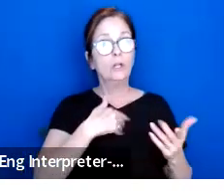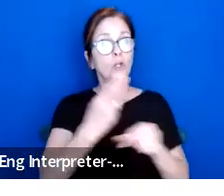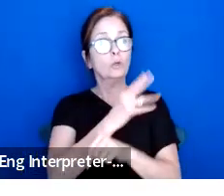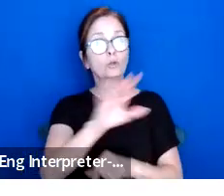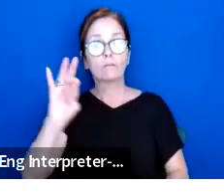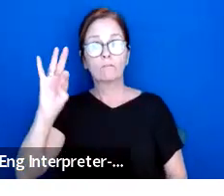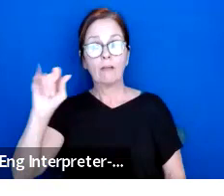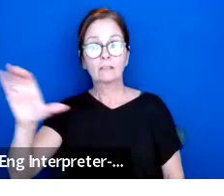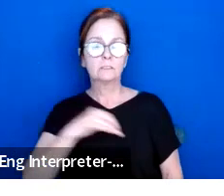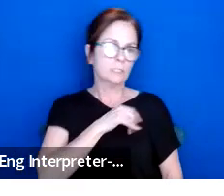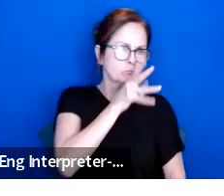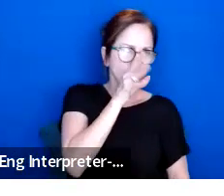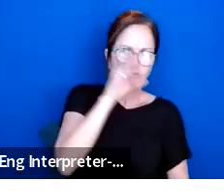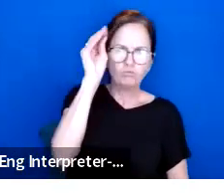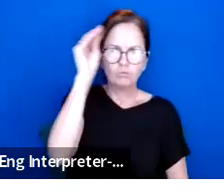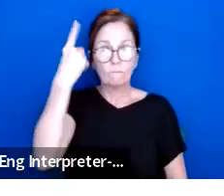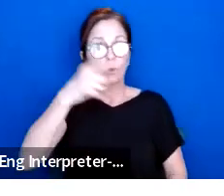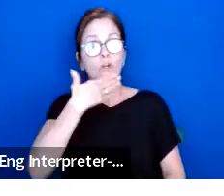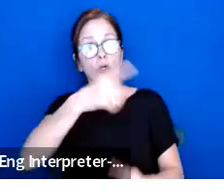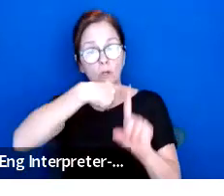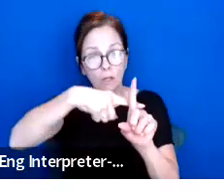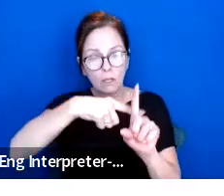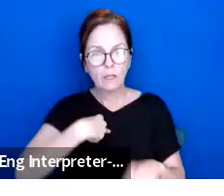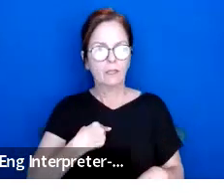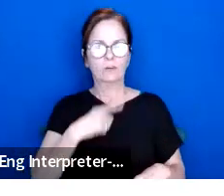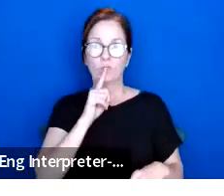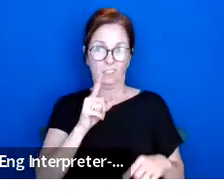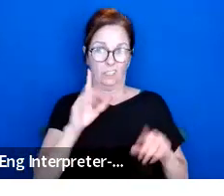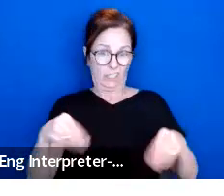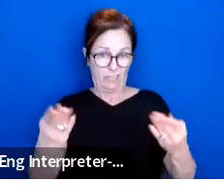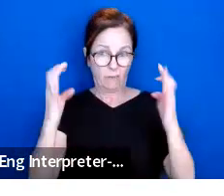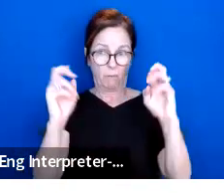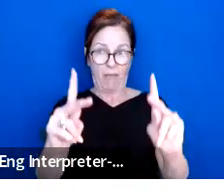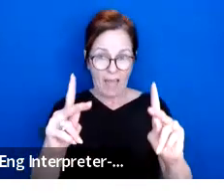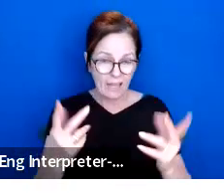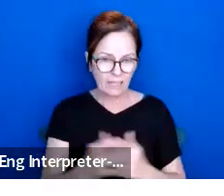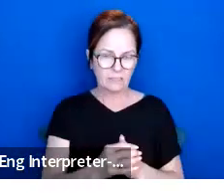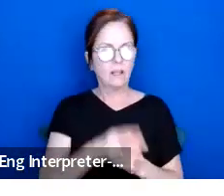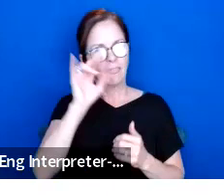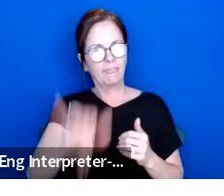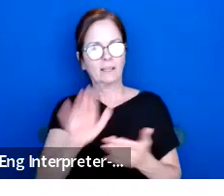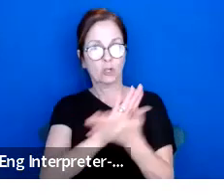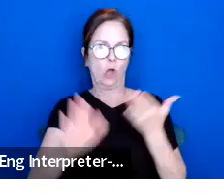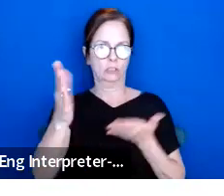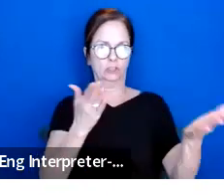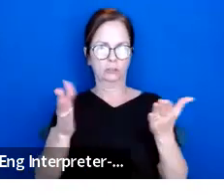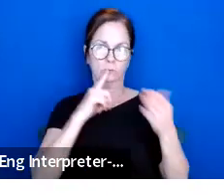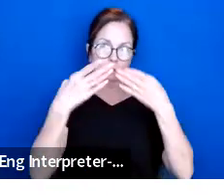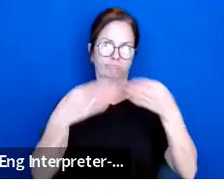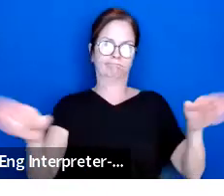It's about putting the community back in community to colleges. It's very wide open on purpose, but it is an important part of the work that we do. 170 Sure. So if this, sorry.